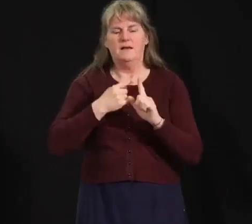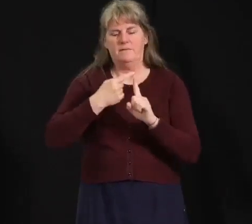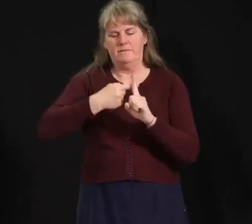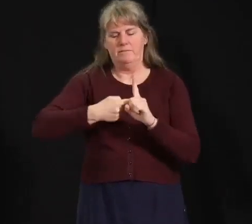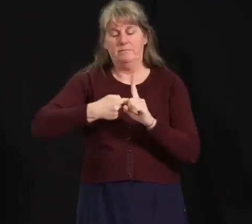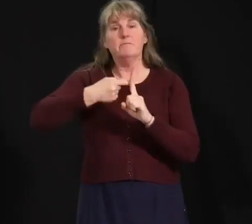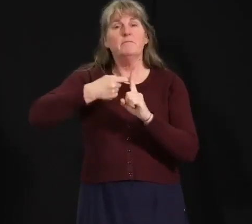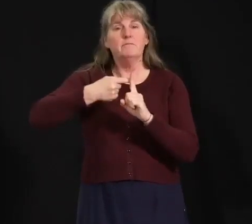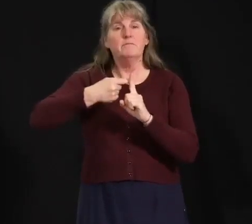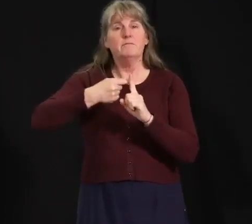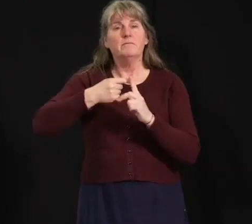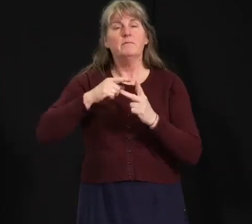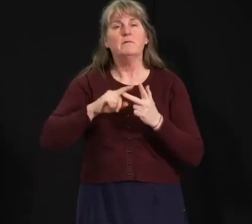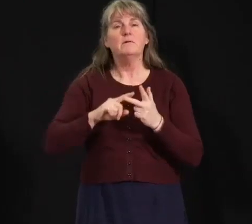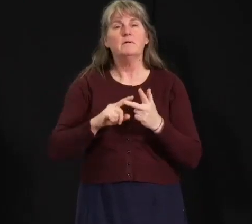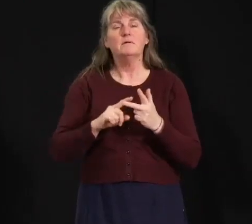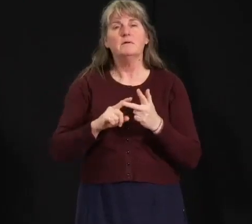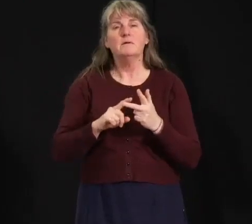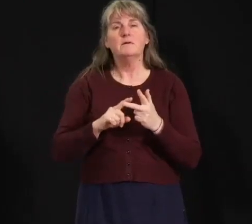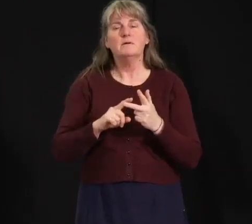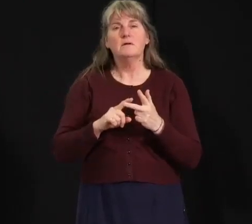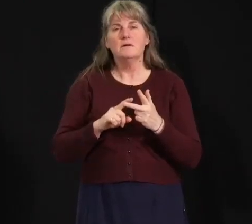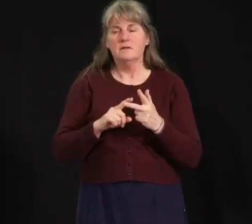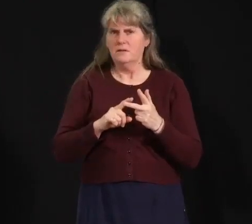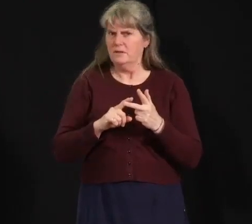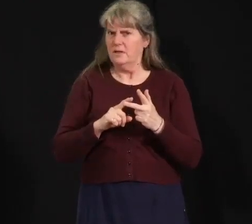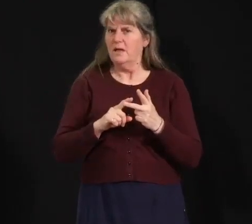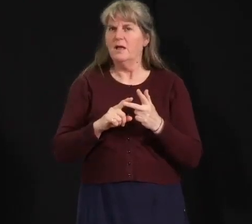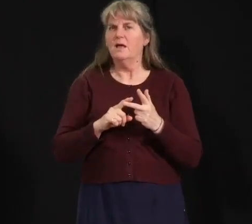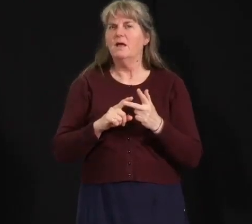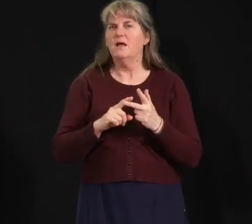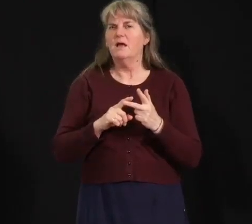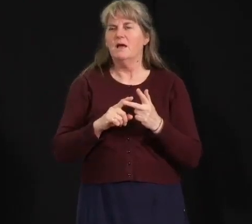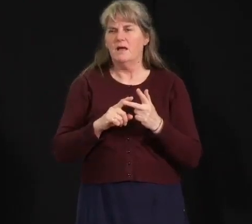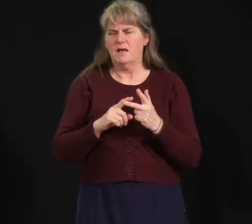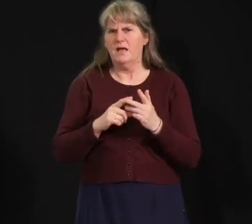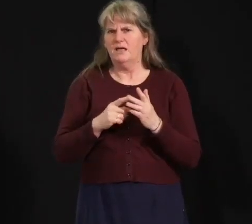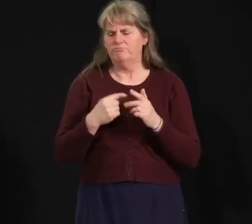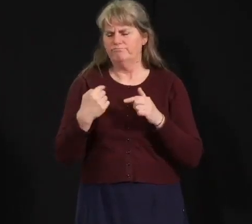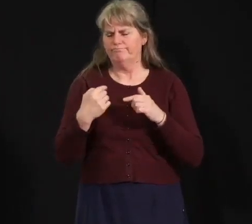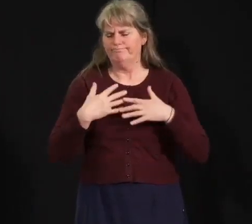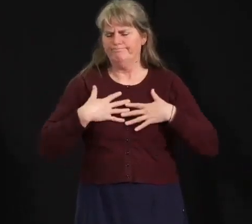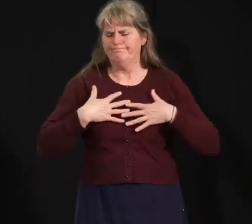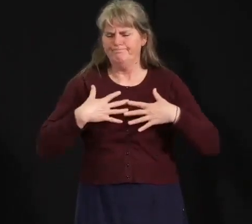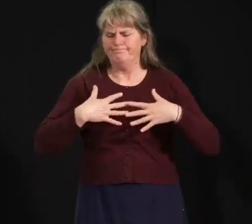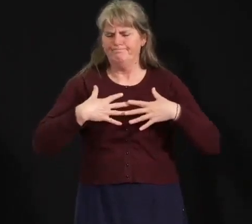that are very similar even given the small numbers to elsewhere.